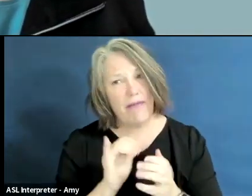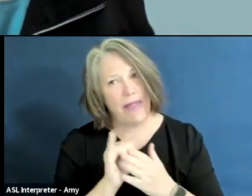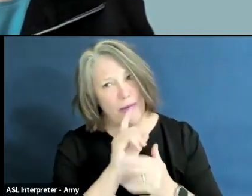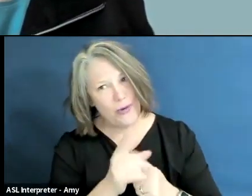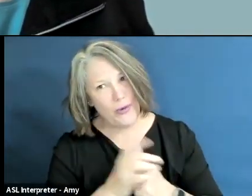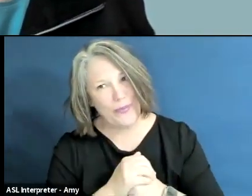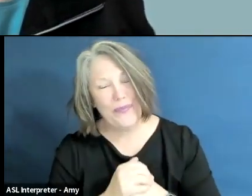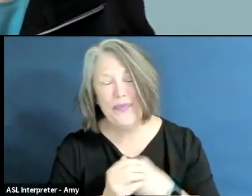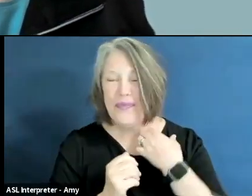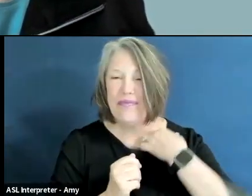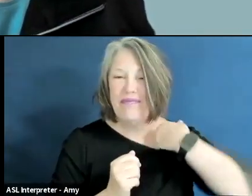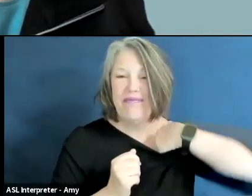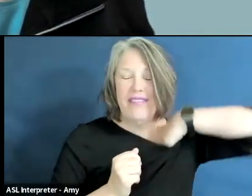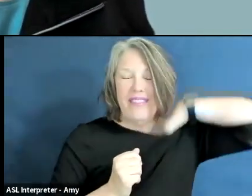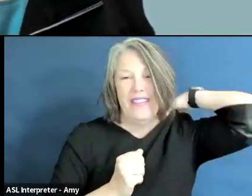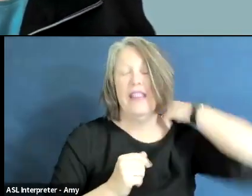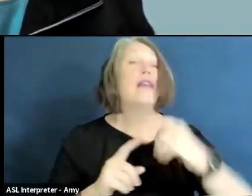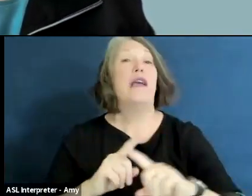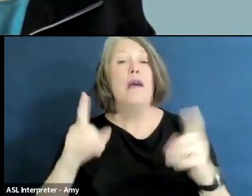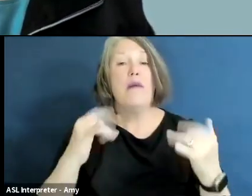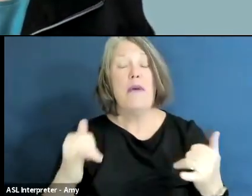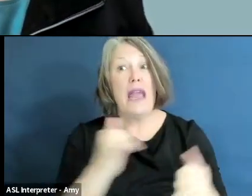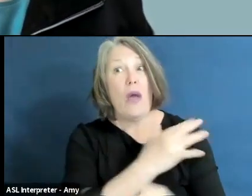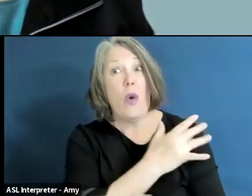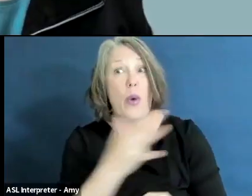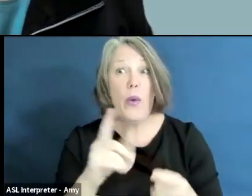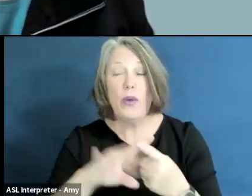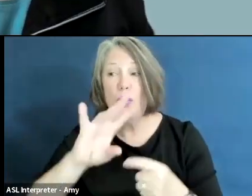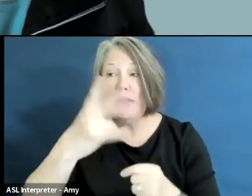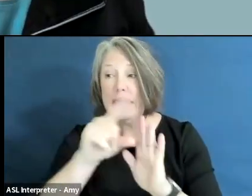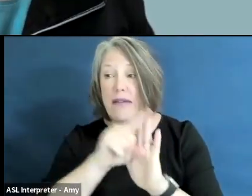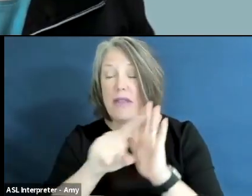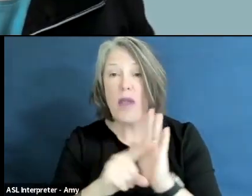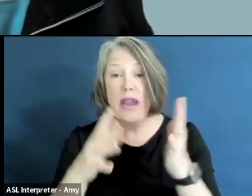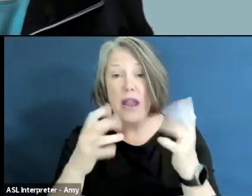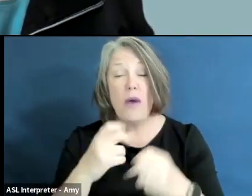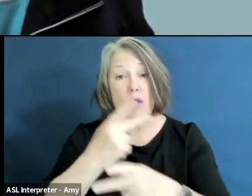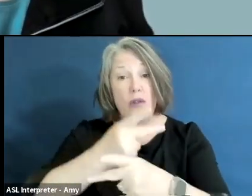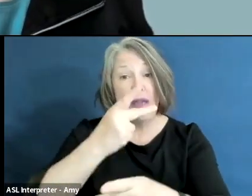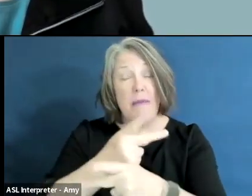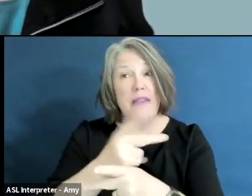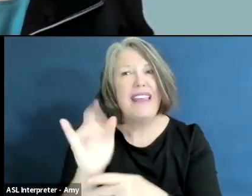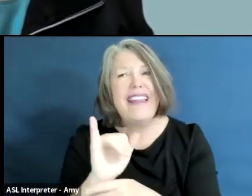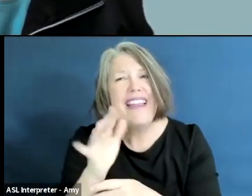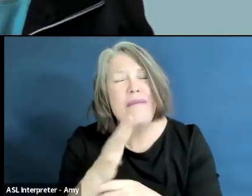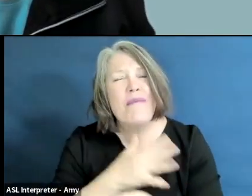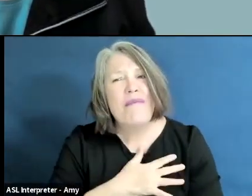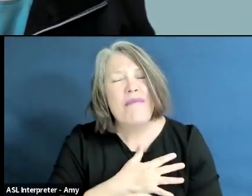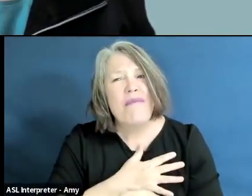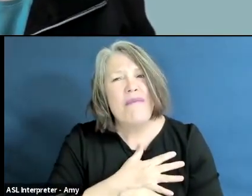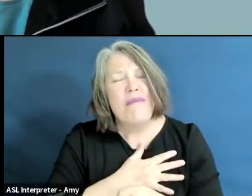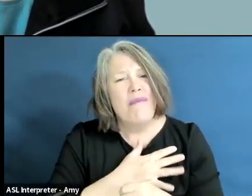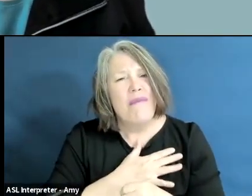But fast forward to seventh grade and I wanted to babysit like my friends were doing, my able bodied friends were doing,